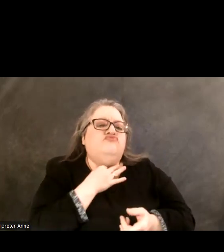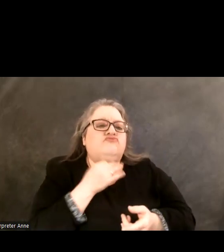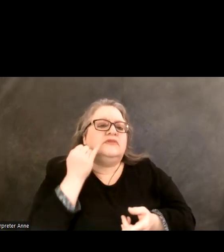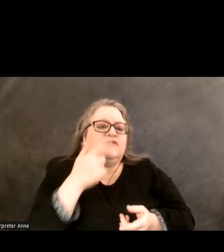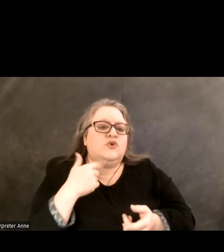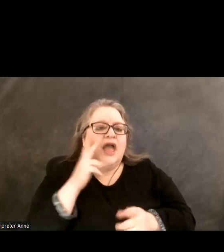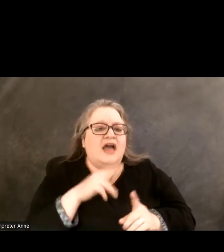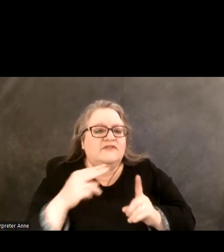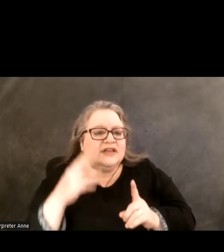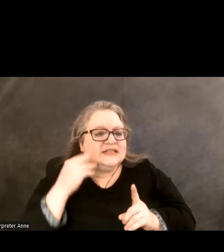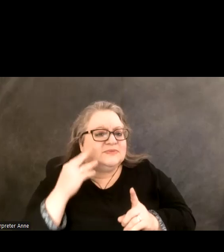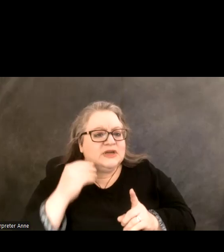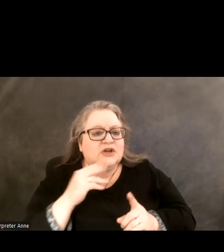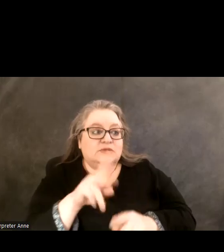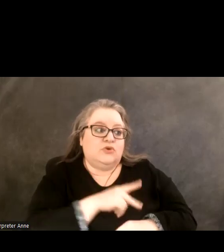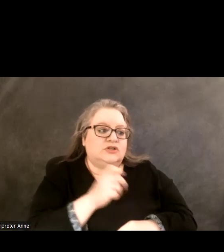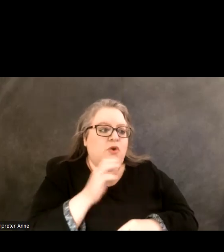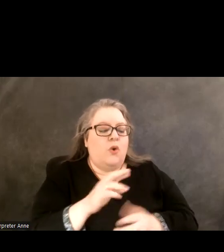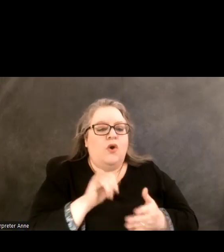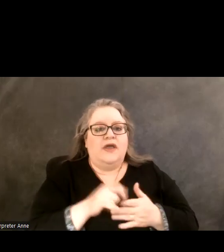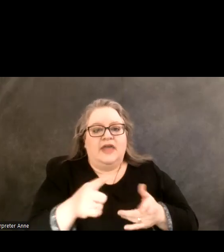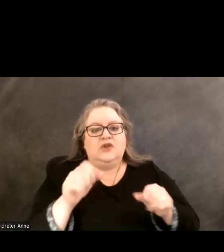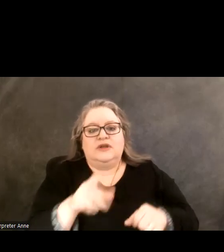experience, personally or that you could speak to as an artist